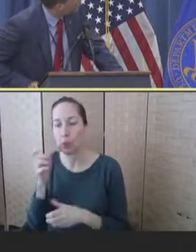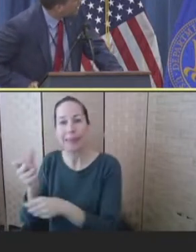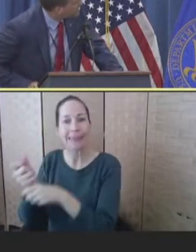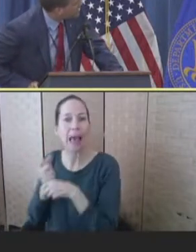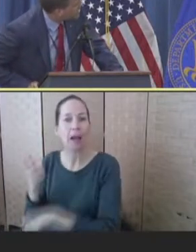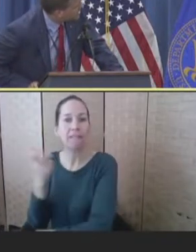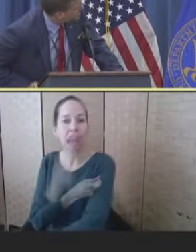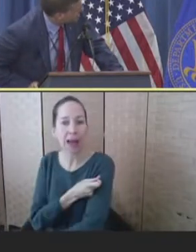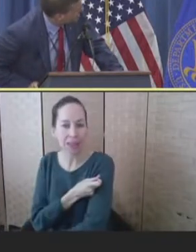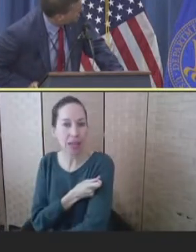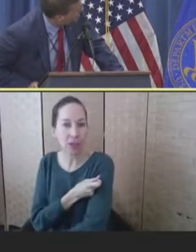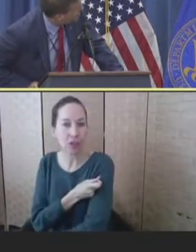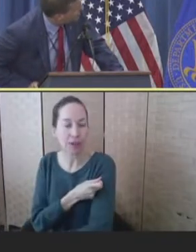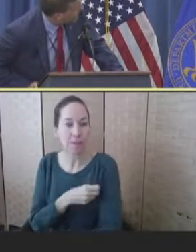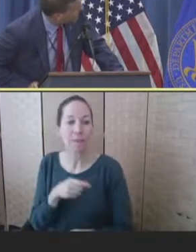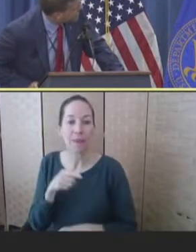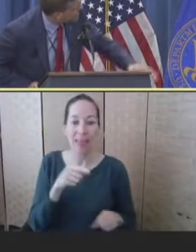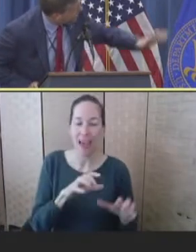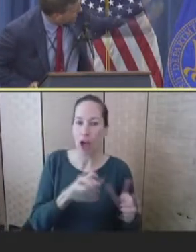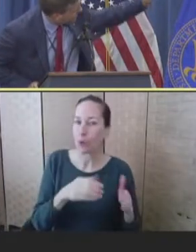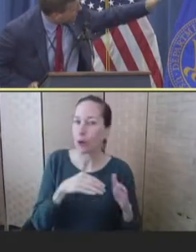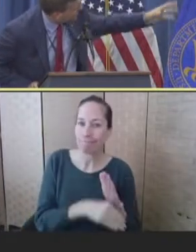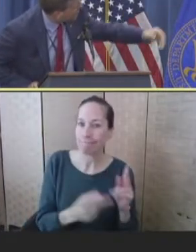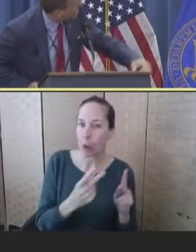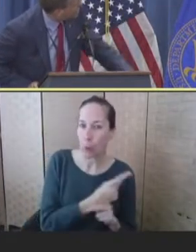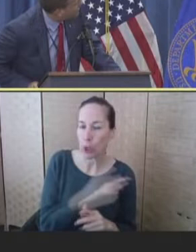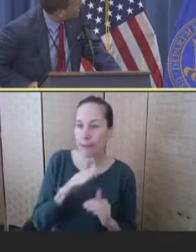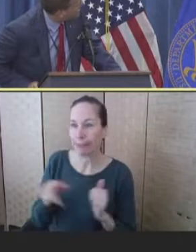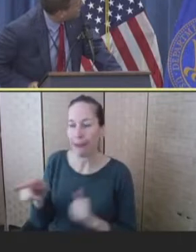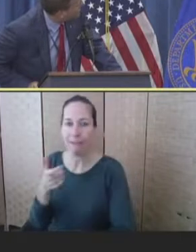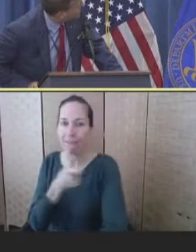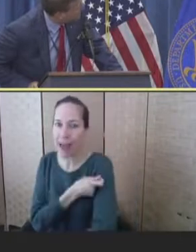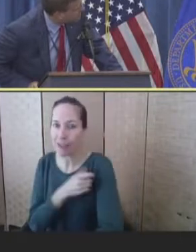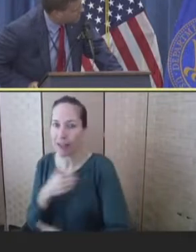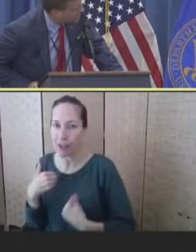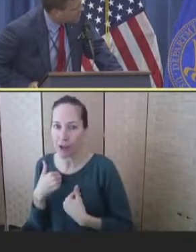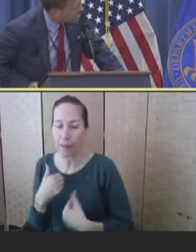We also did similar experiments in ferrets. I'm not going to summarize all of this but we did the same thing.